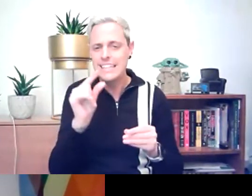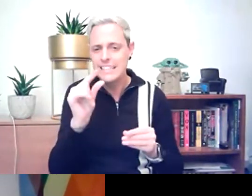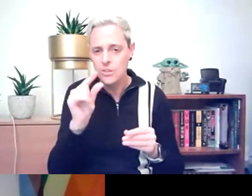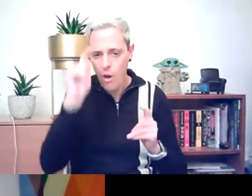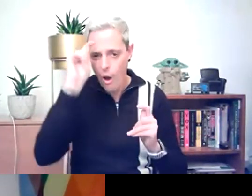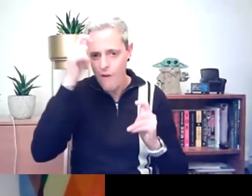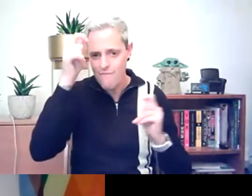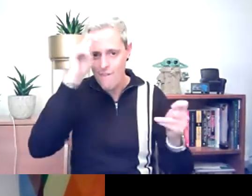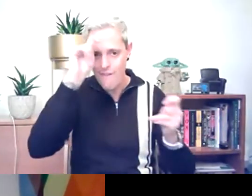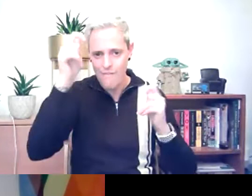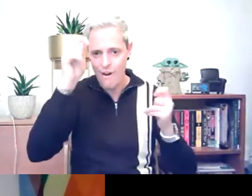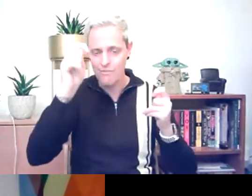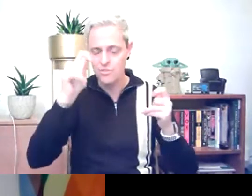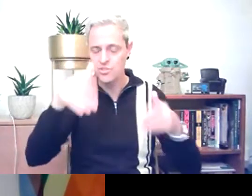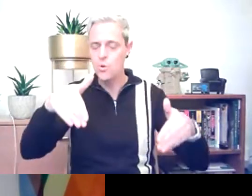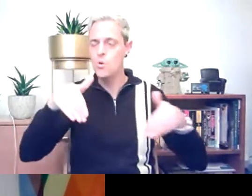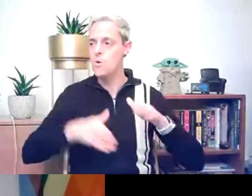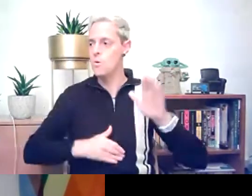space away from it to give yourself 18:39:17 time where you're not engaged in